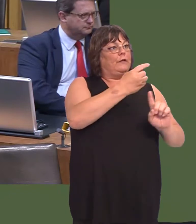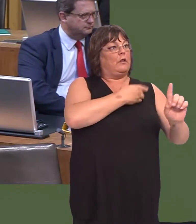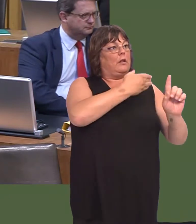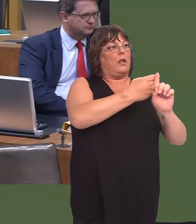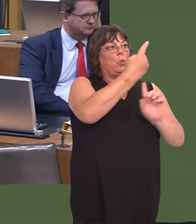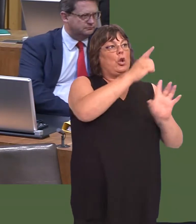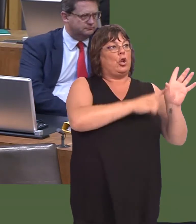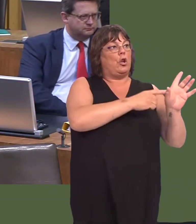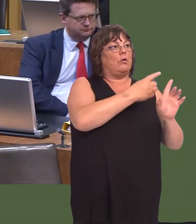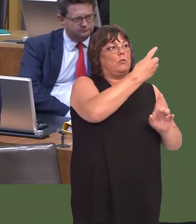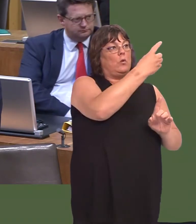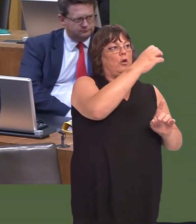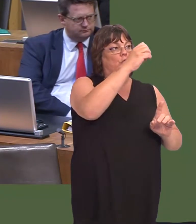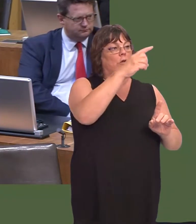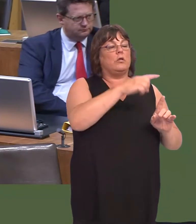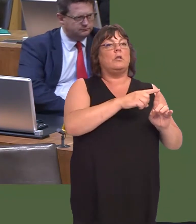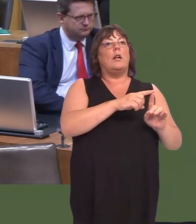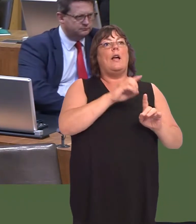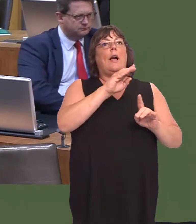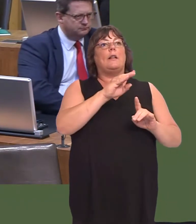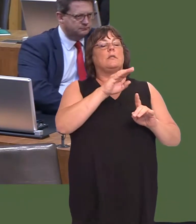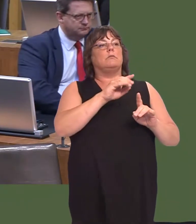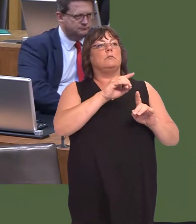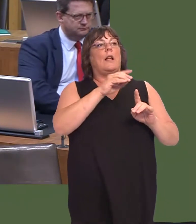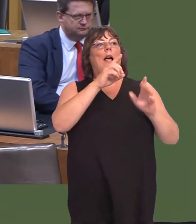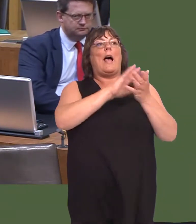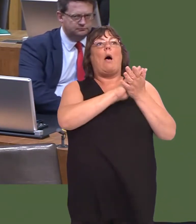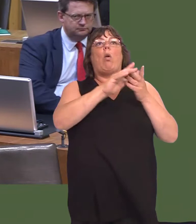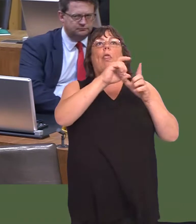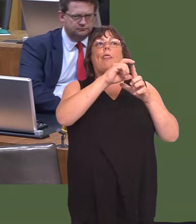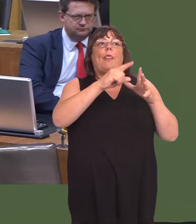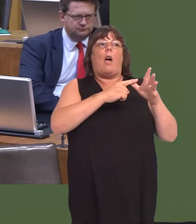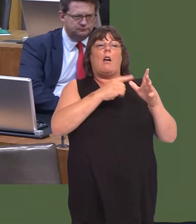In Hywel Dda, more than 90 per cent of patients on the 62-day pathway were seen within targetóitís